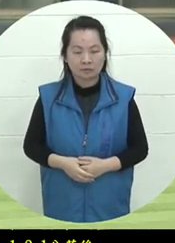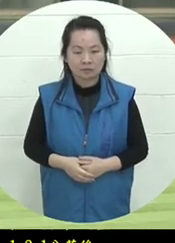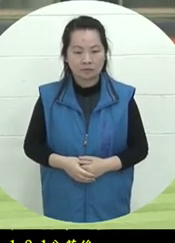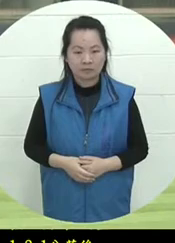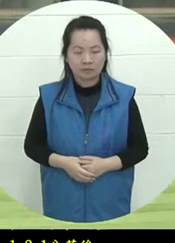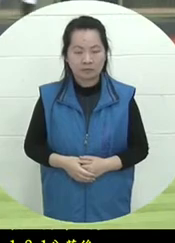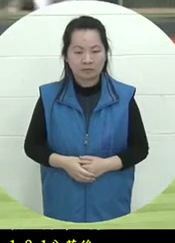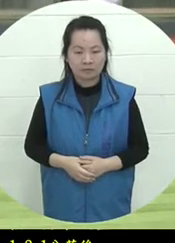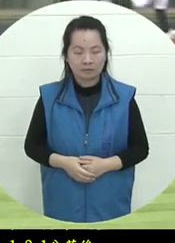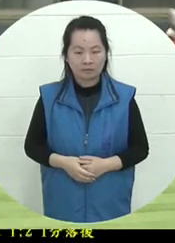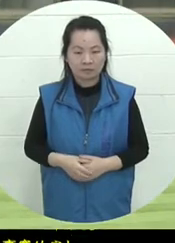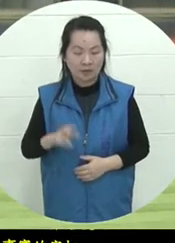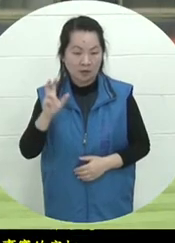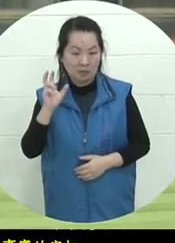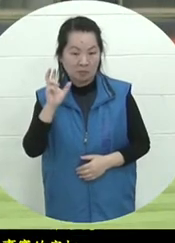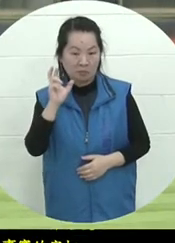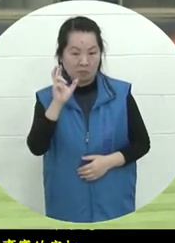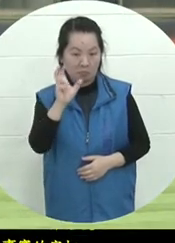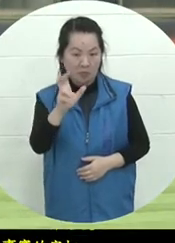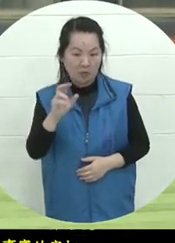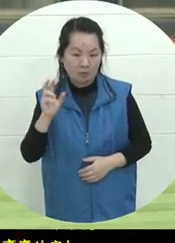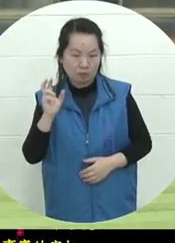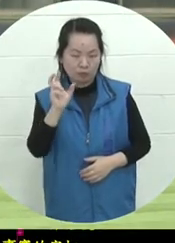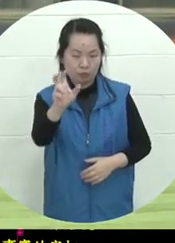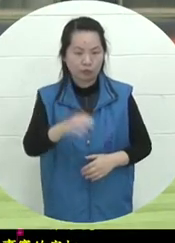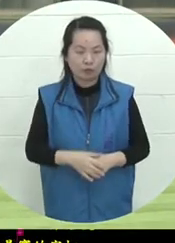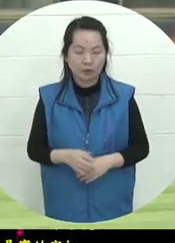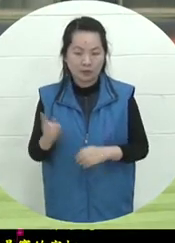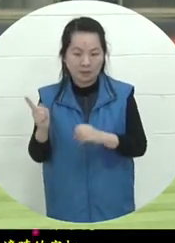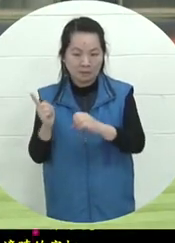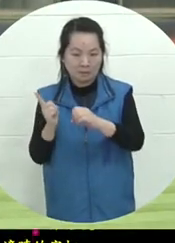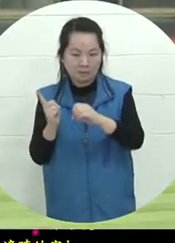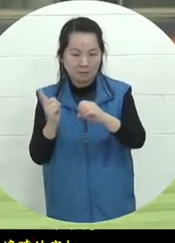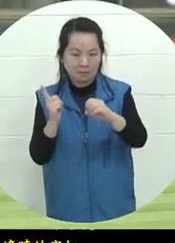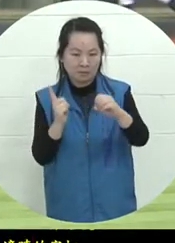. A vertical ball thrown in front of the batter comes in. The batter's side will hit a ball first and